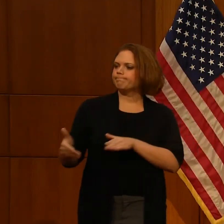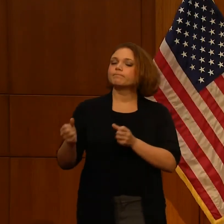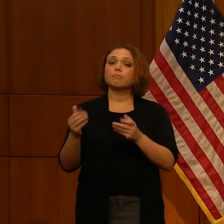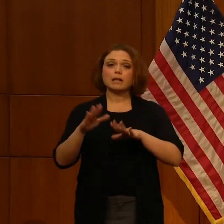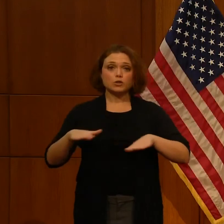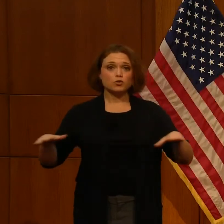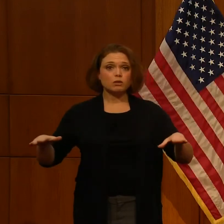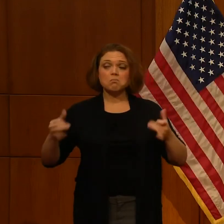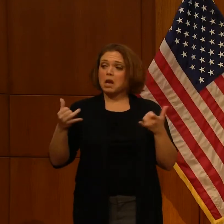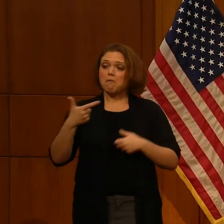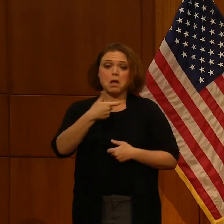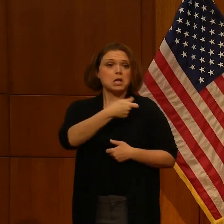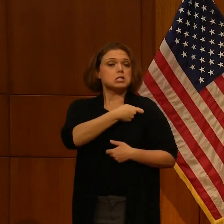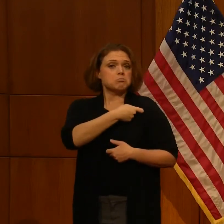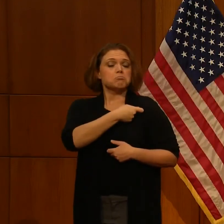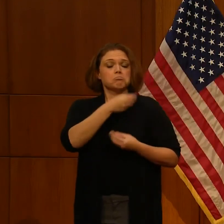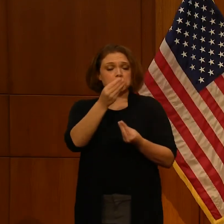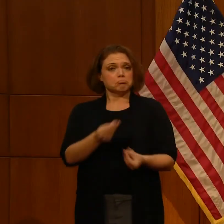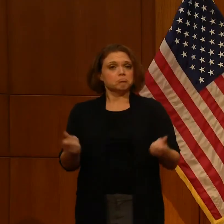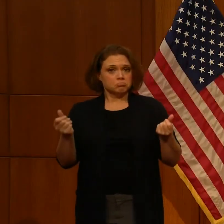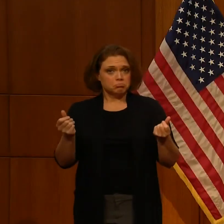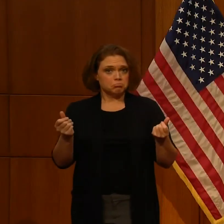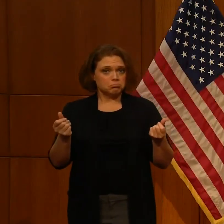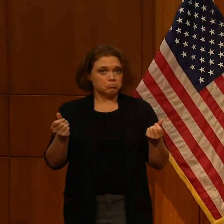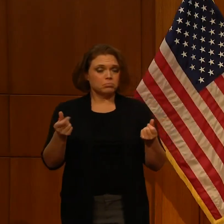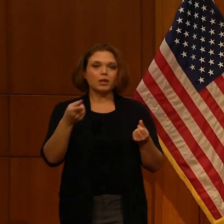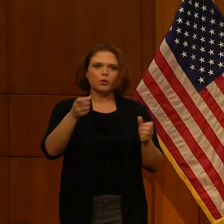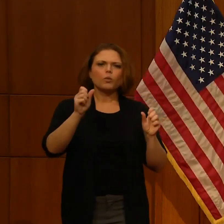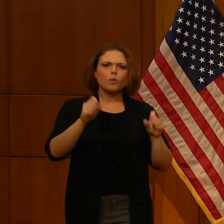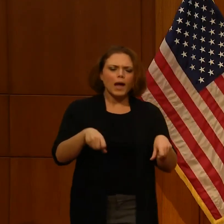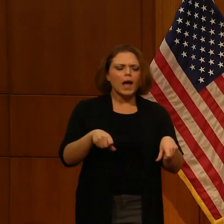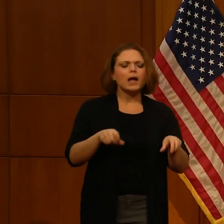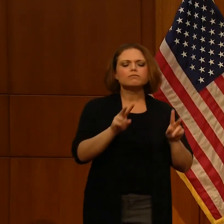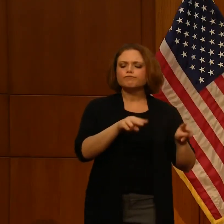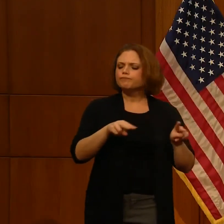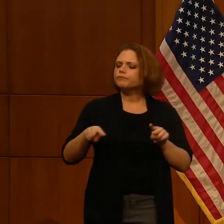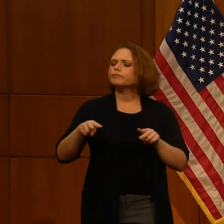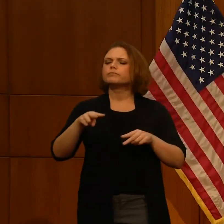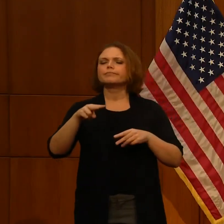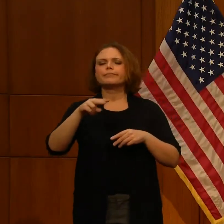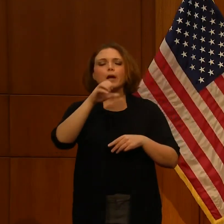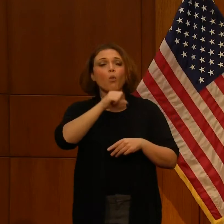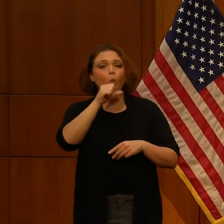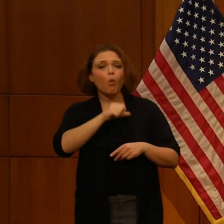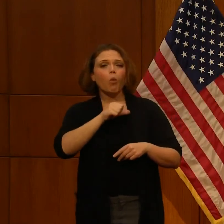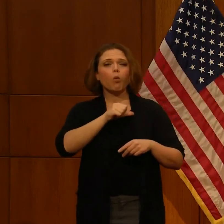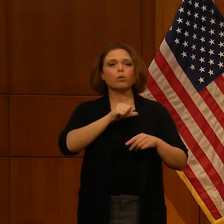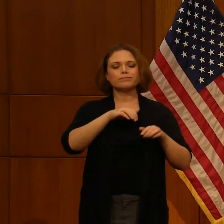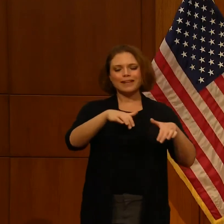BEFORE VACCINES BASICALLY PUT AN END TO THOSE DISEASES. YOU